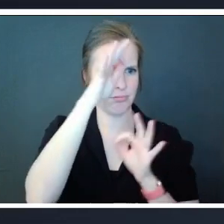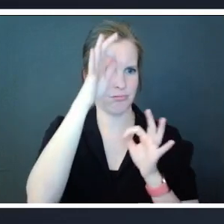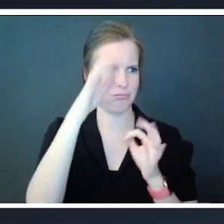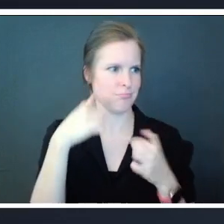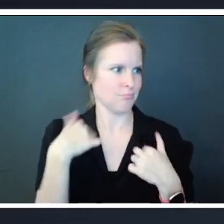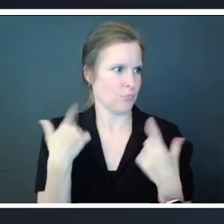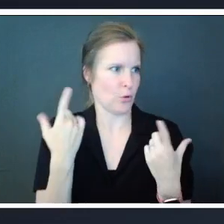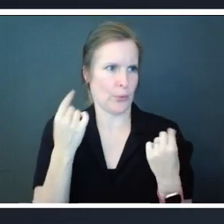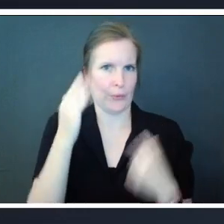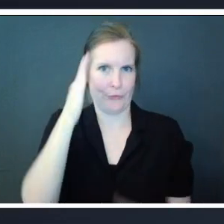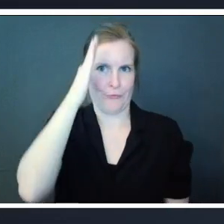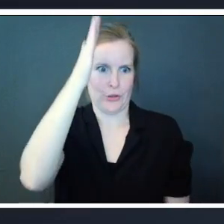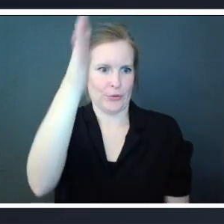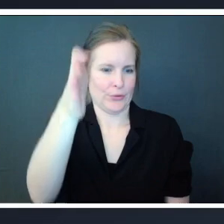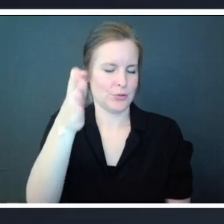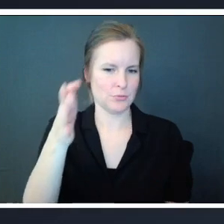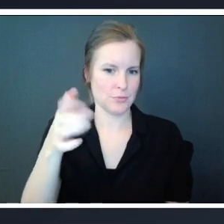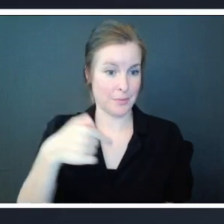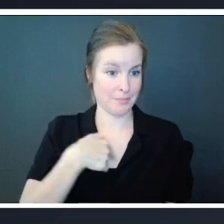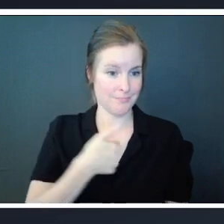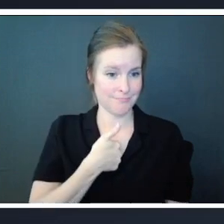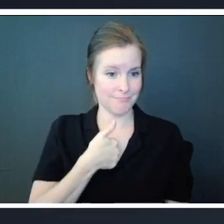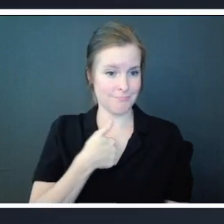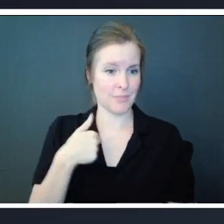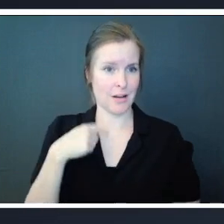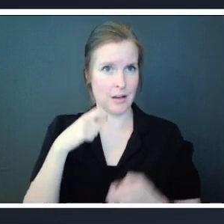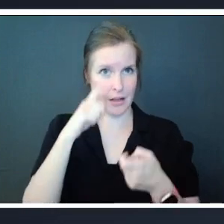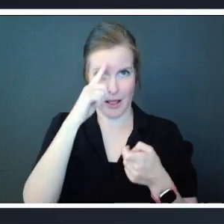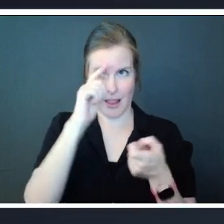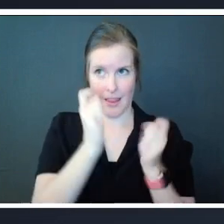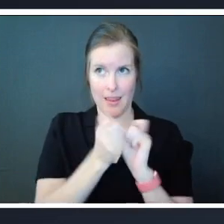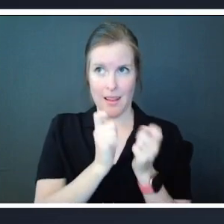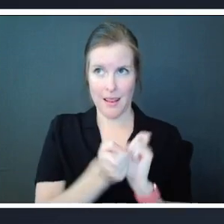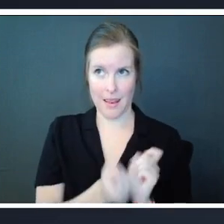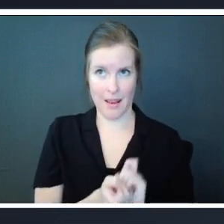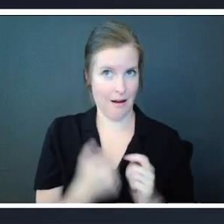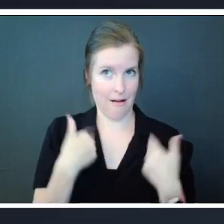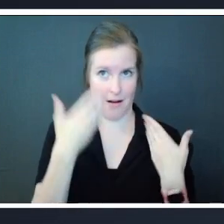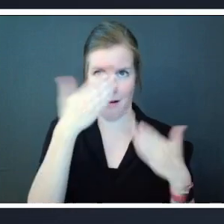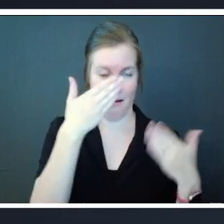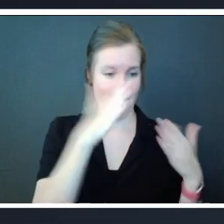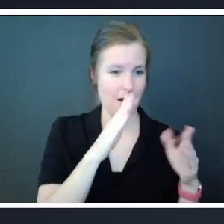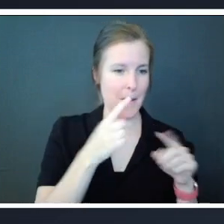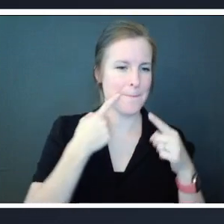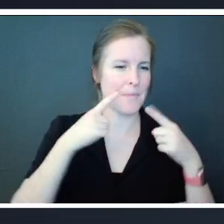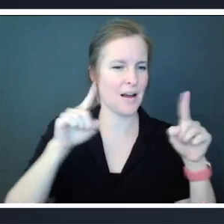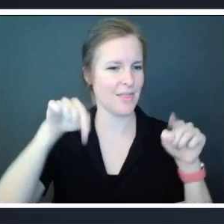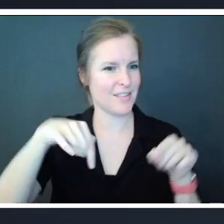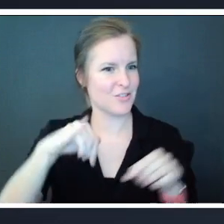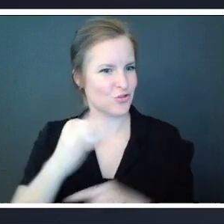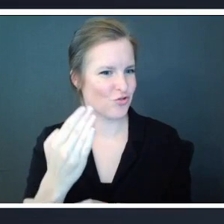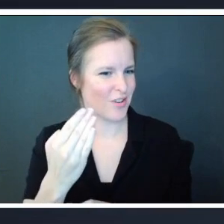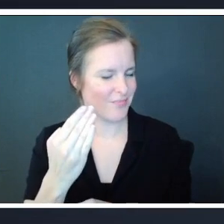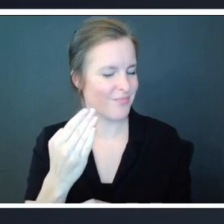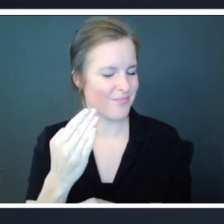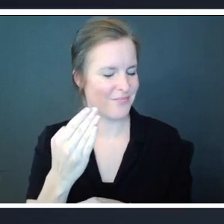times before this job, and so it's really great to see someone as a director in life support